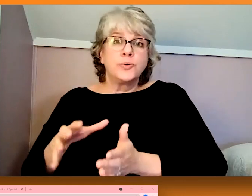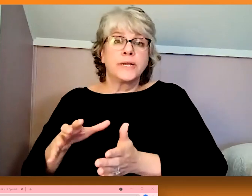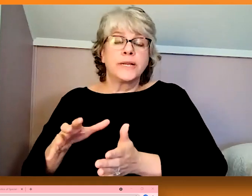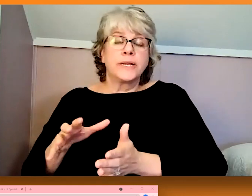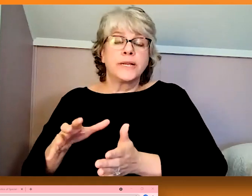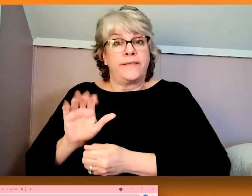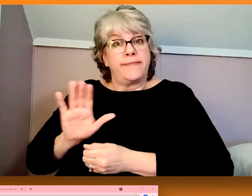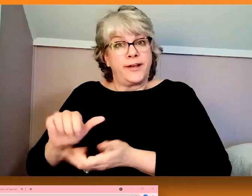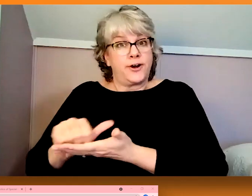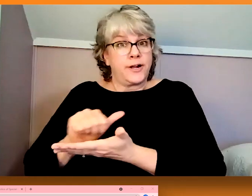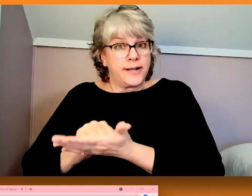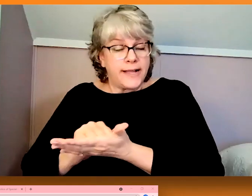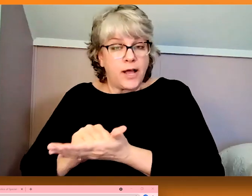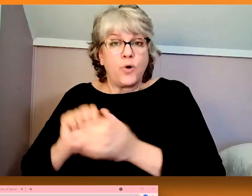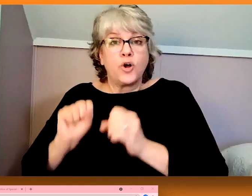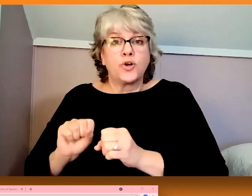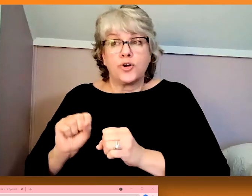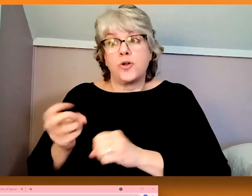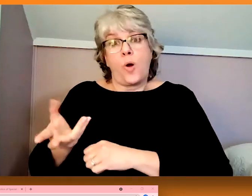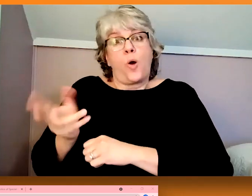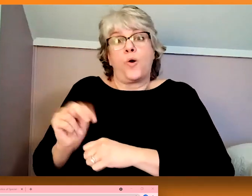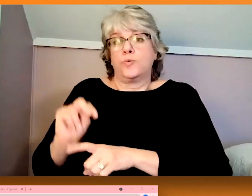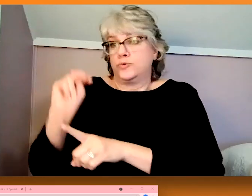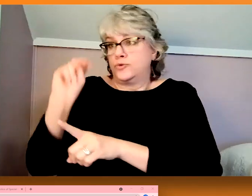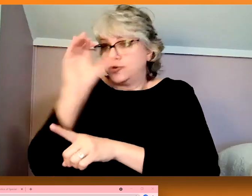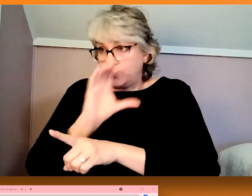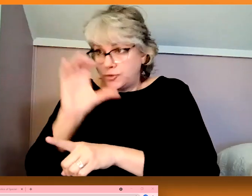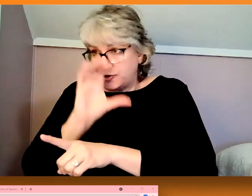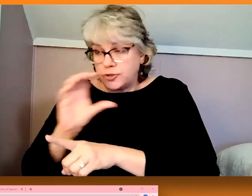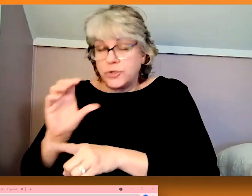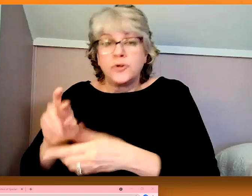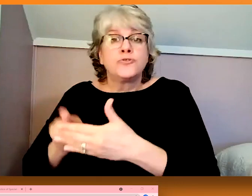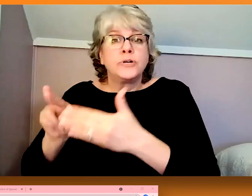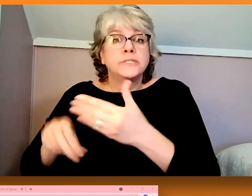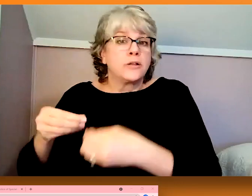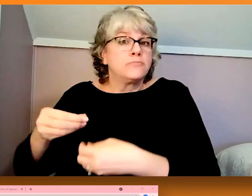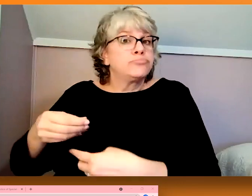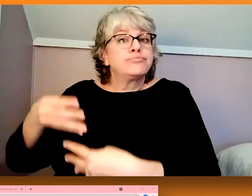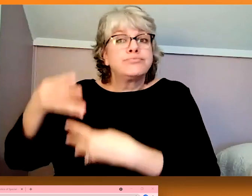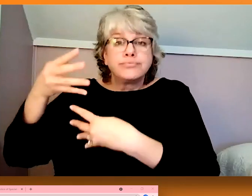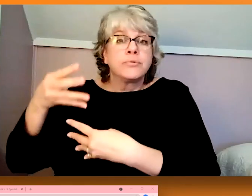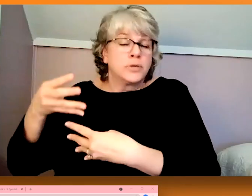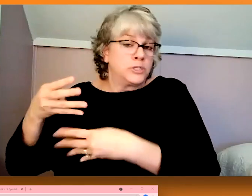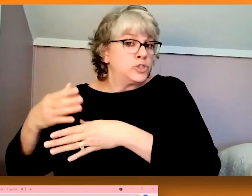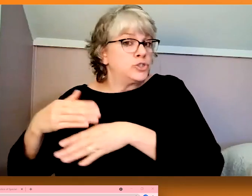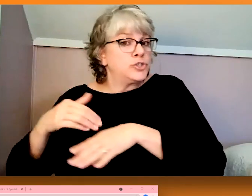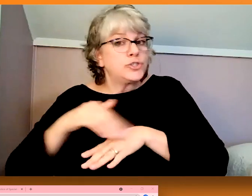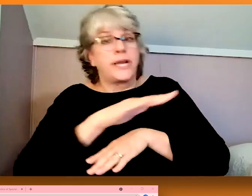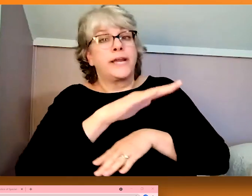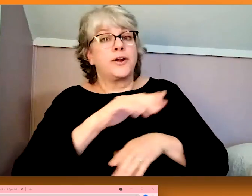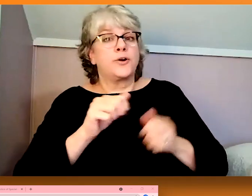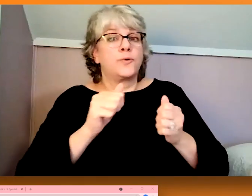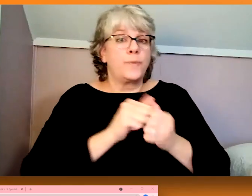specific opportunities. I'm not sure if they could share the whole entire search. So that's something that I would have to look into.